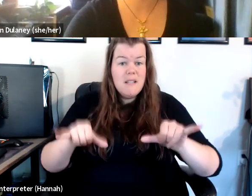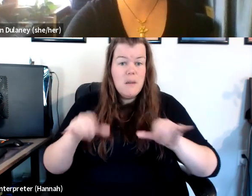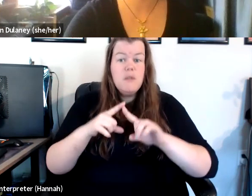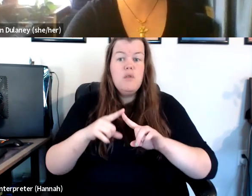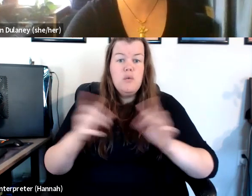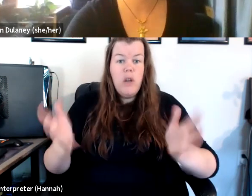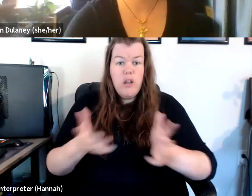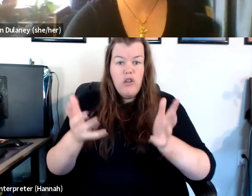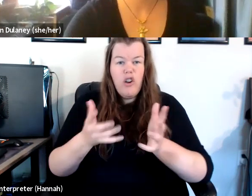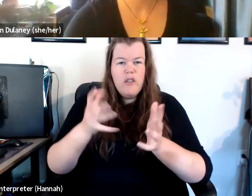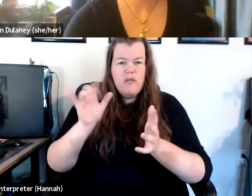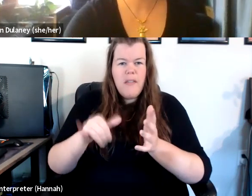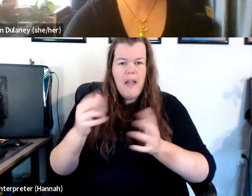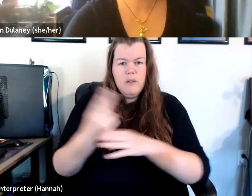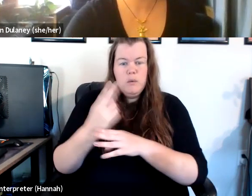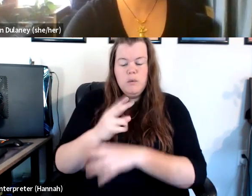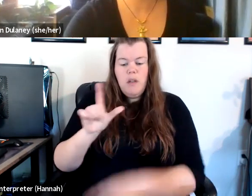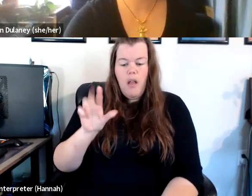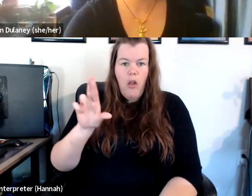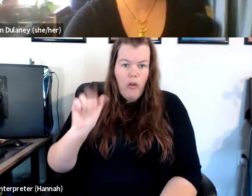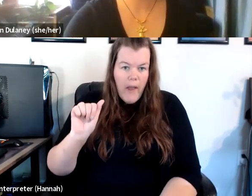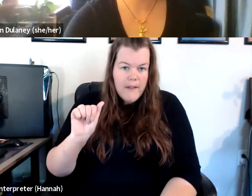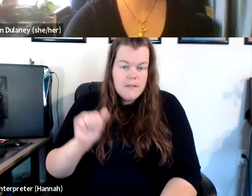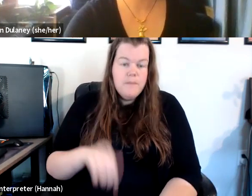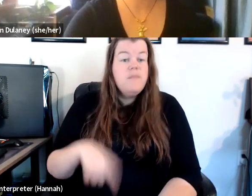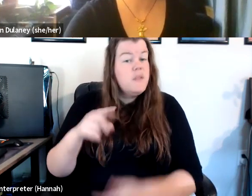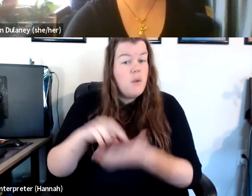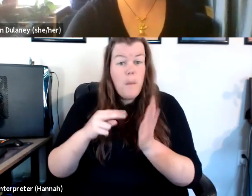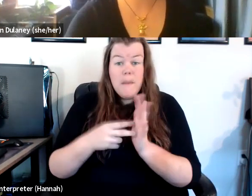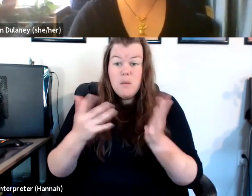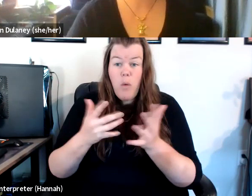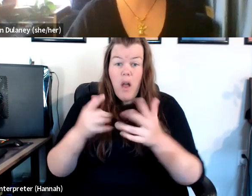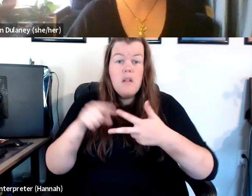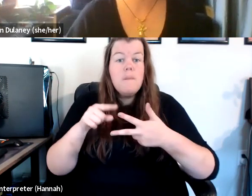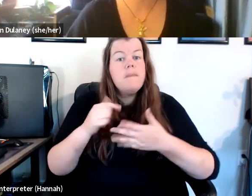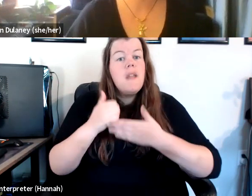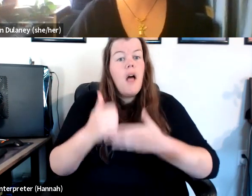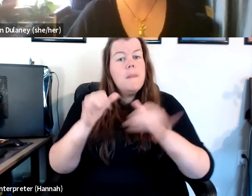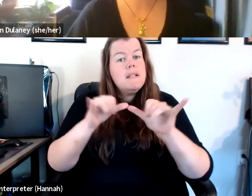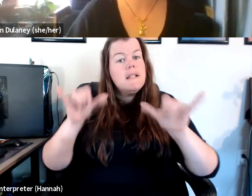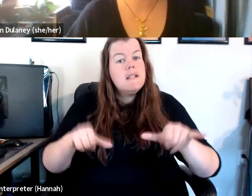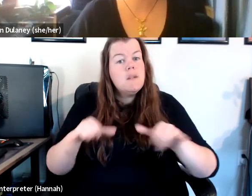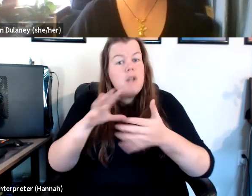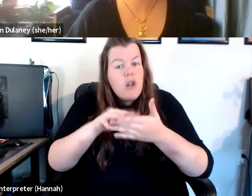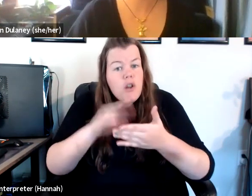of LRAs. So this really means that we want to help systems learn about and plan to use less